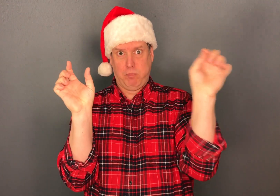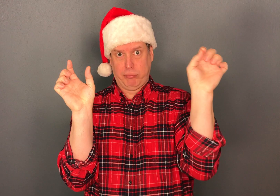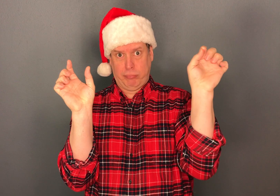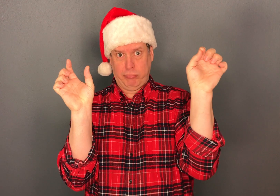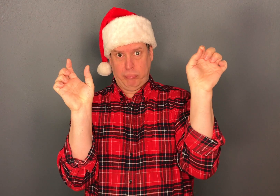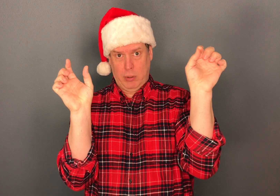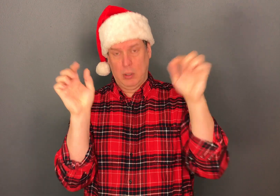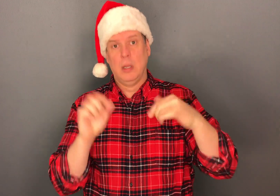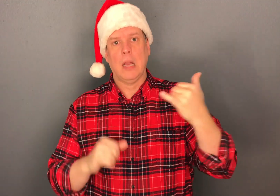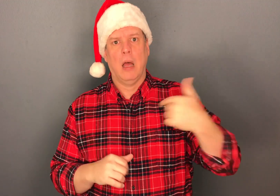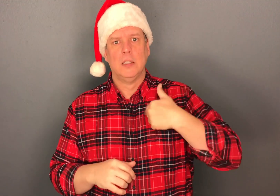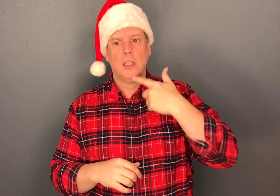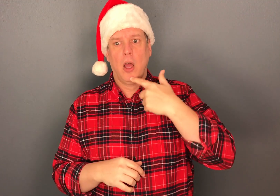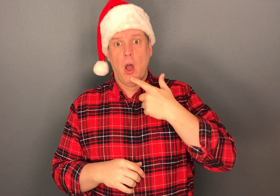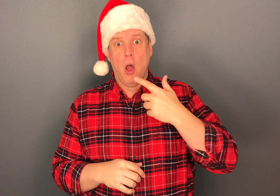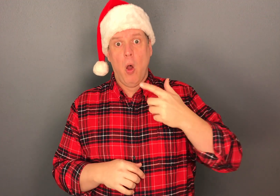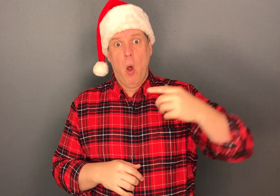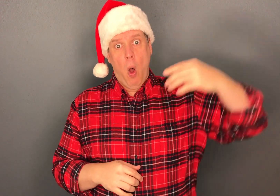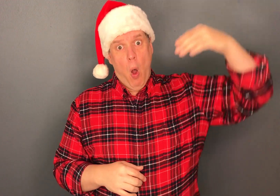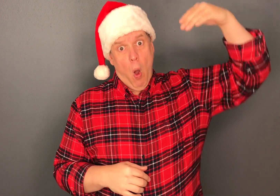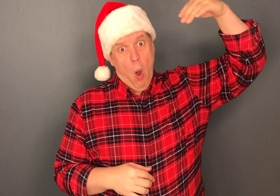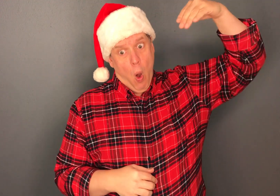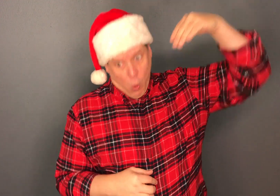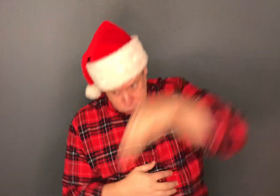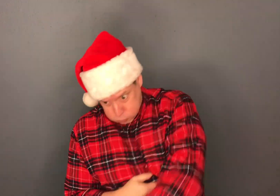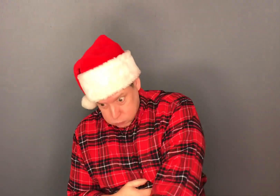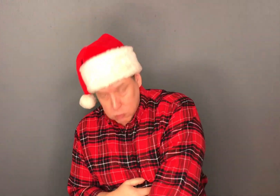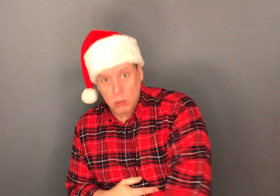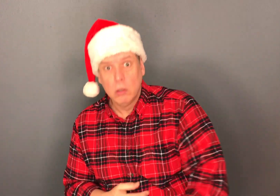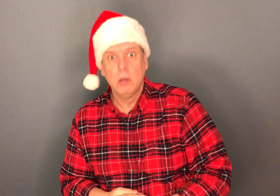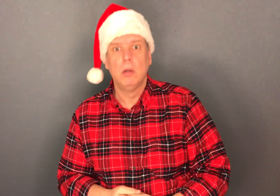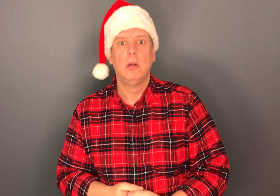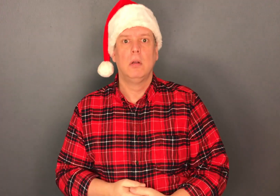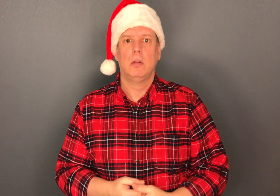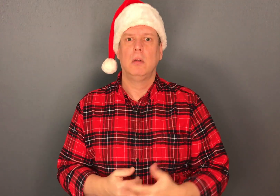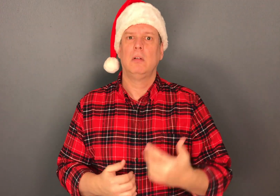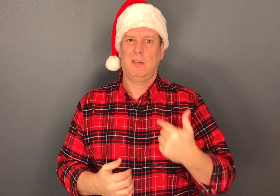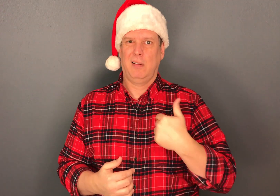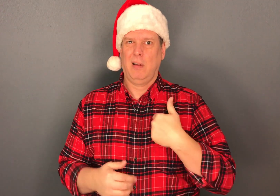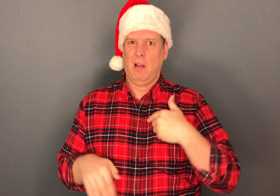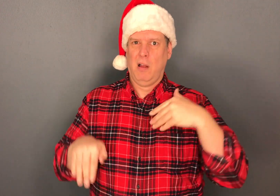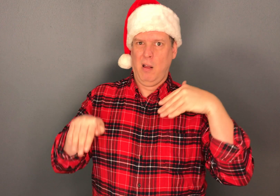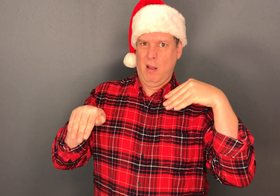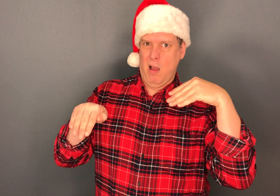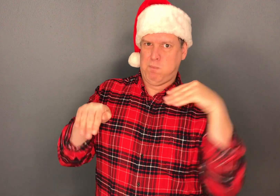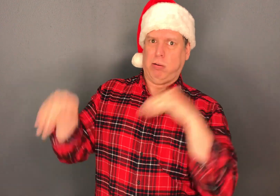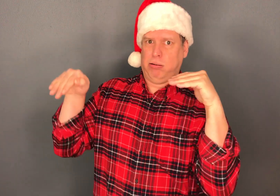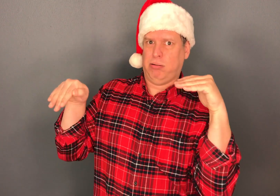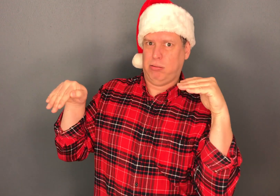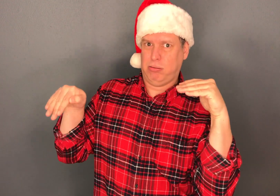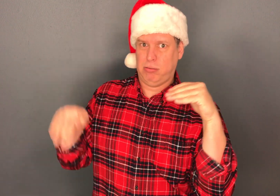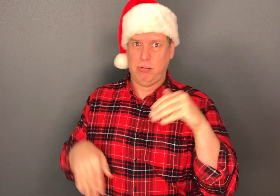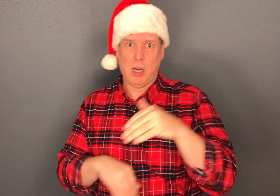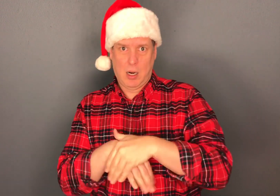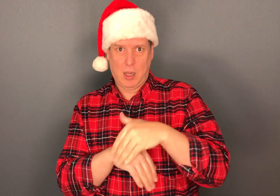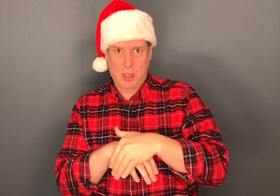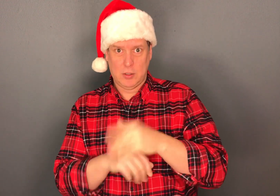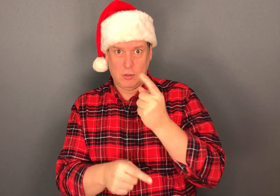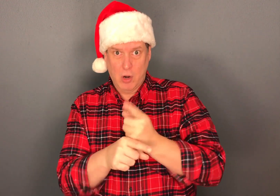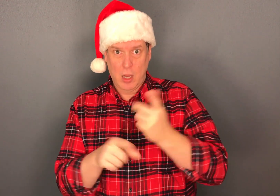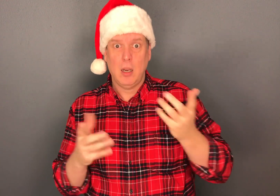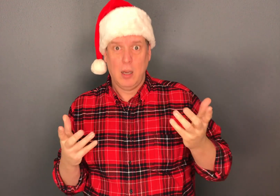with a period and then you just do this in ASL and man I certainly showed